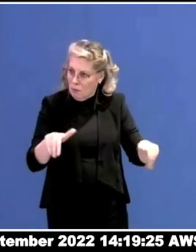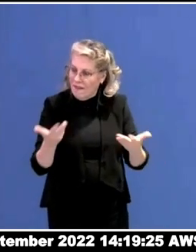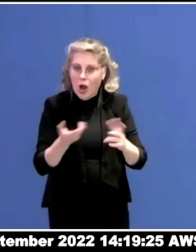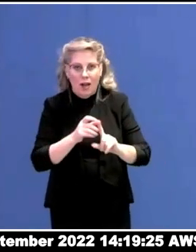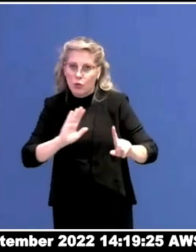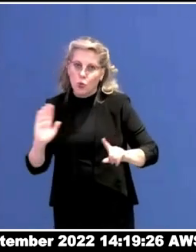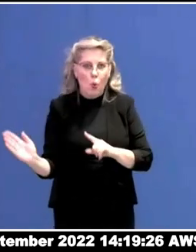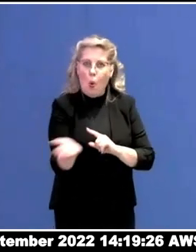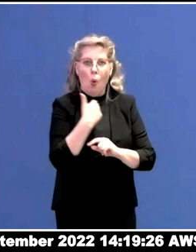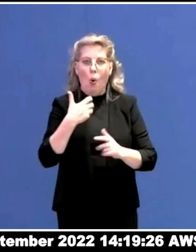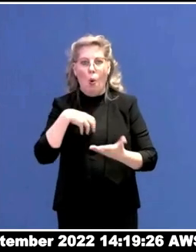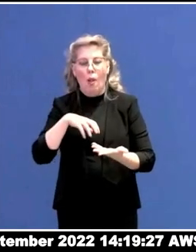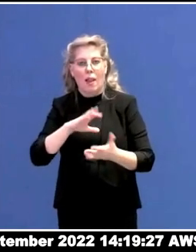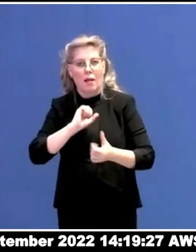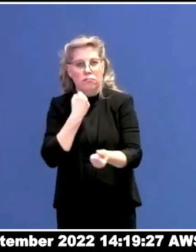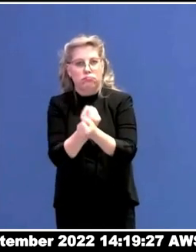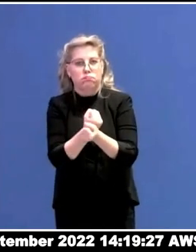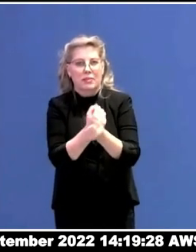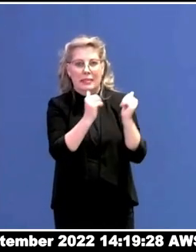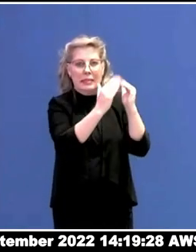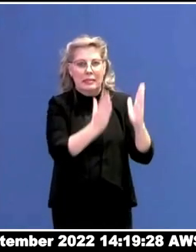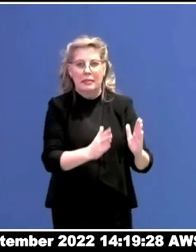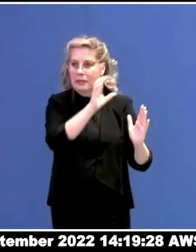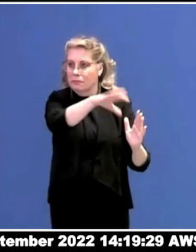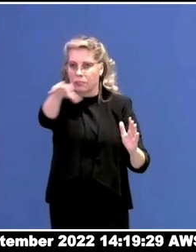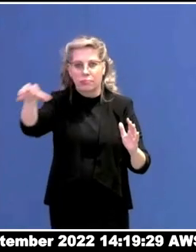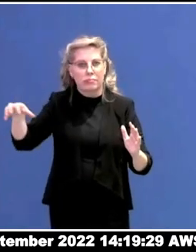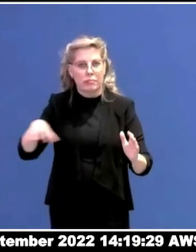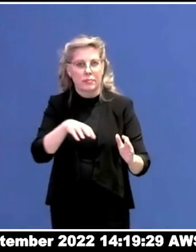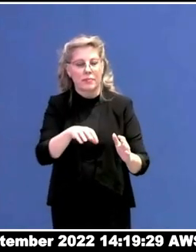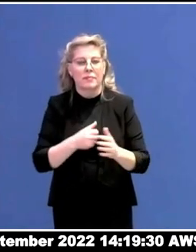as Megan said very well in her testimony earlier today, mental health services need to